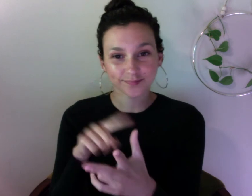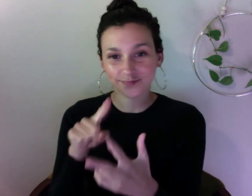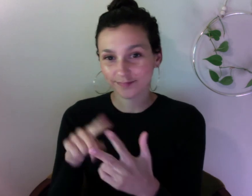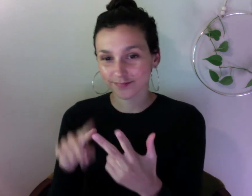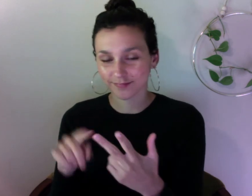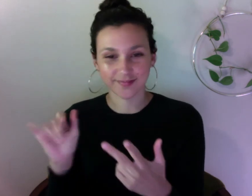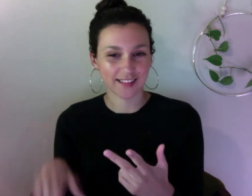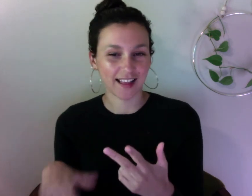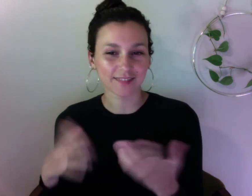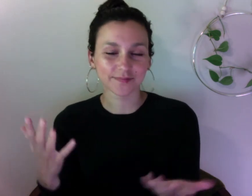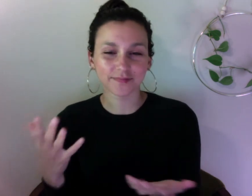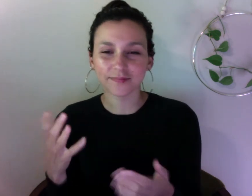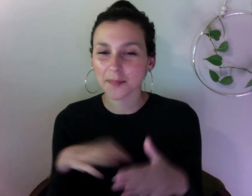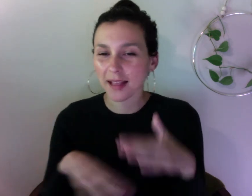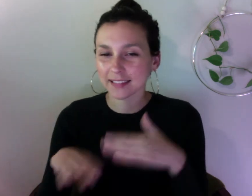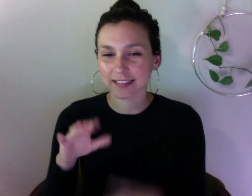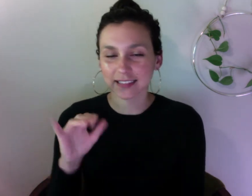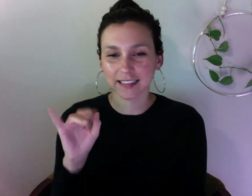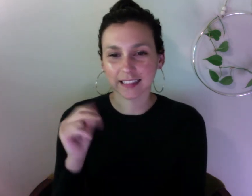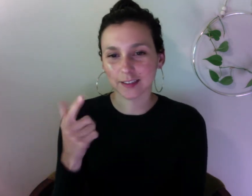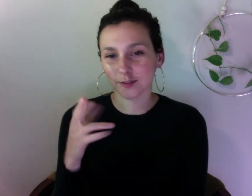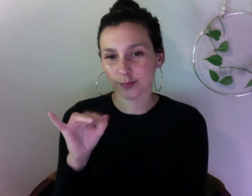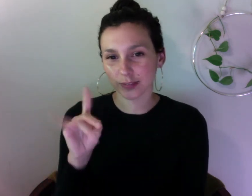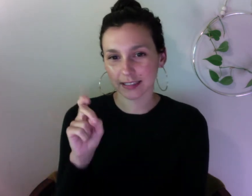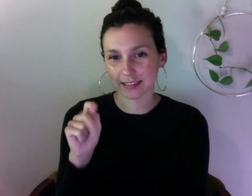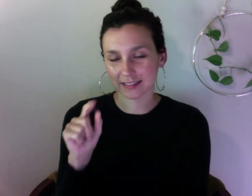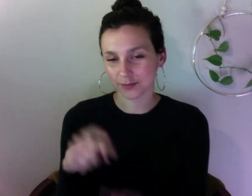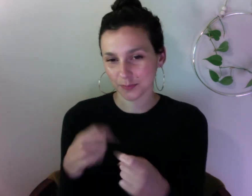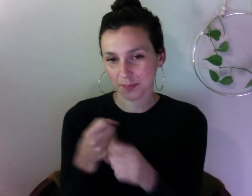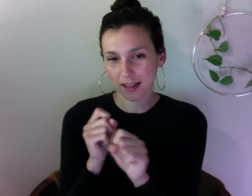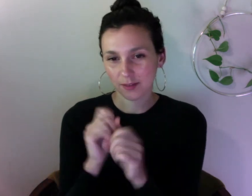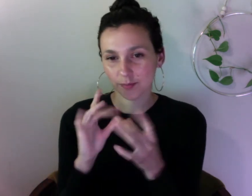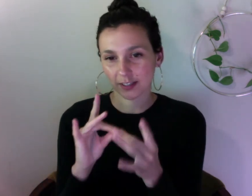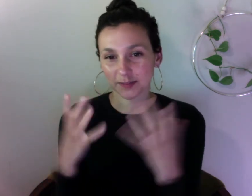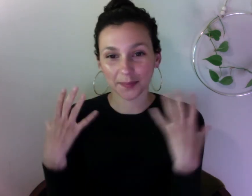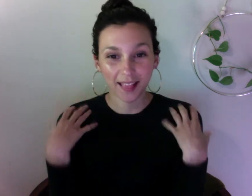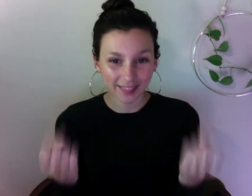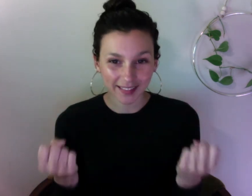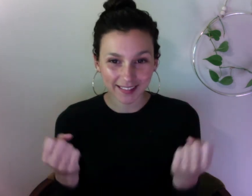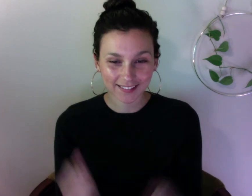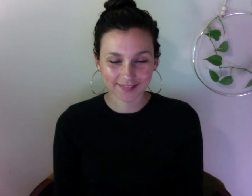These three tips are the basic ingredients to make a relationship healthy.